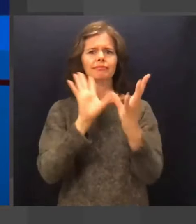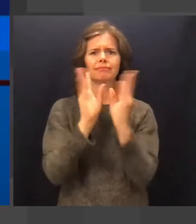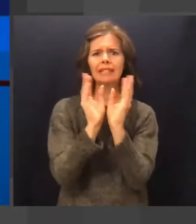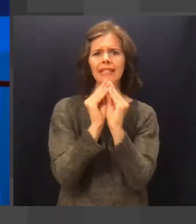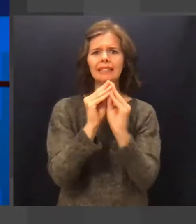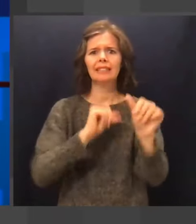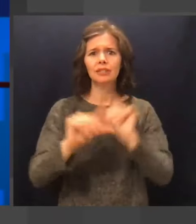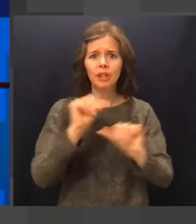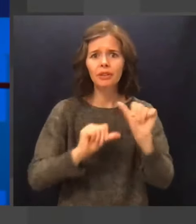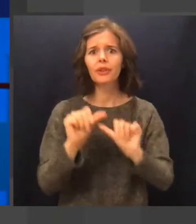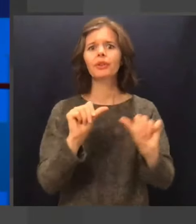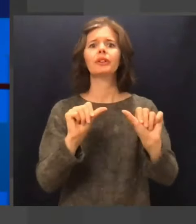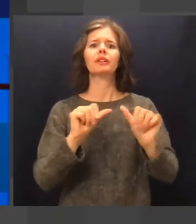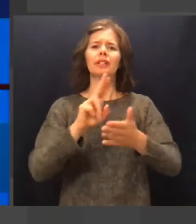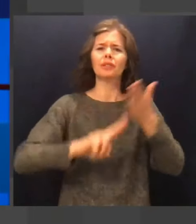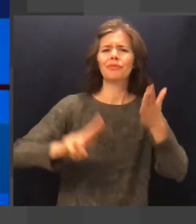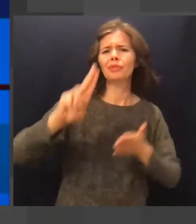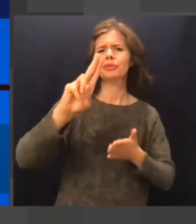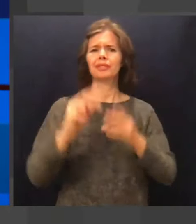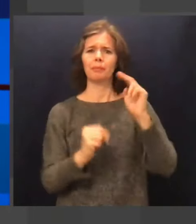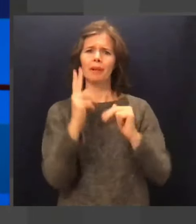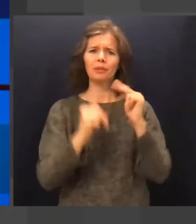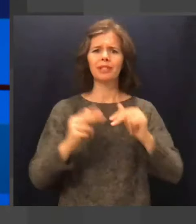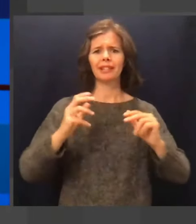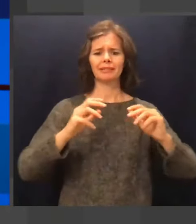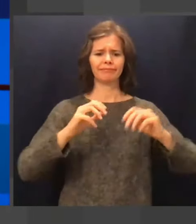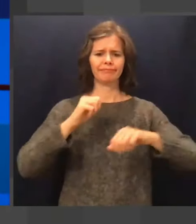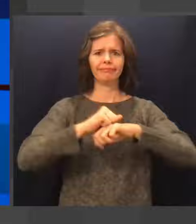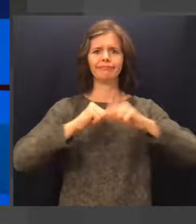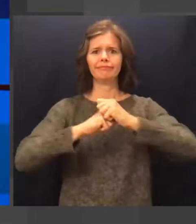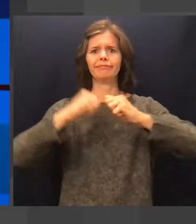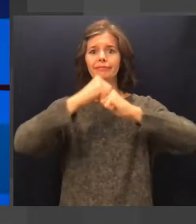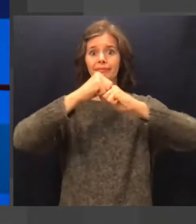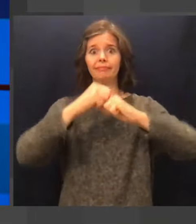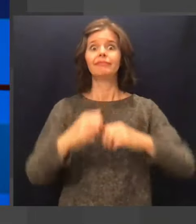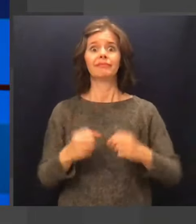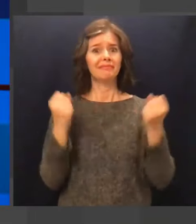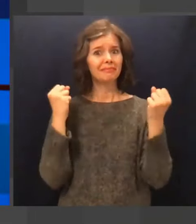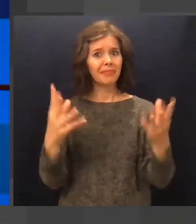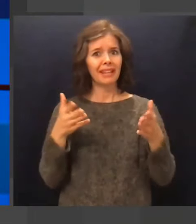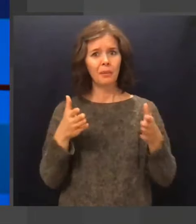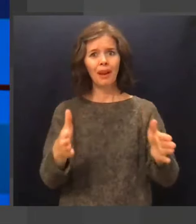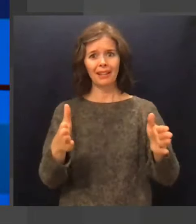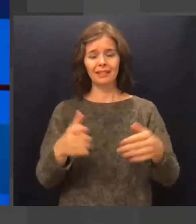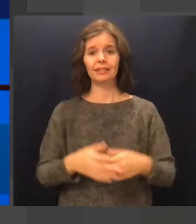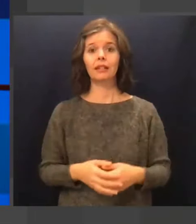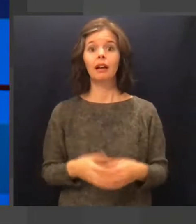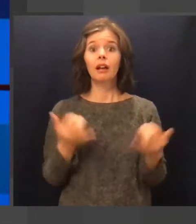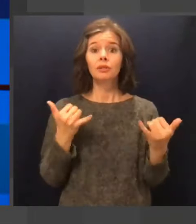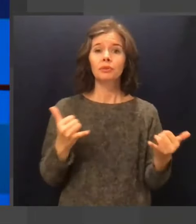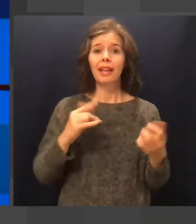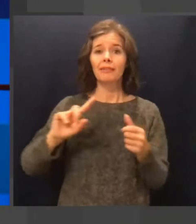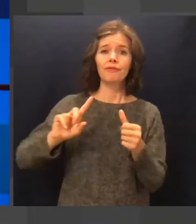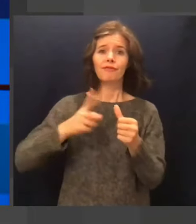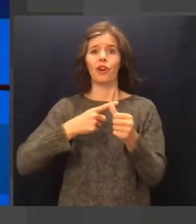TEACHERS AND STUDENTS USING THE GAME IN INCREDIBLE WAYS. TODAY WE ARE LAUNCHING OUR FIRST